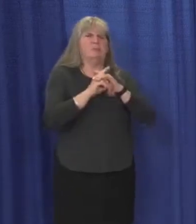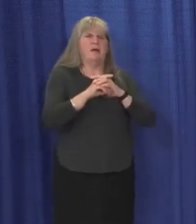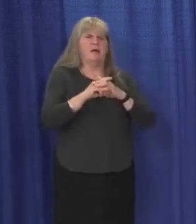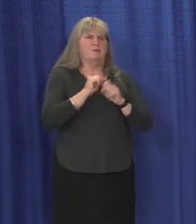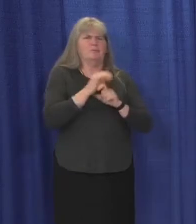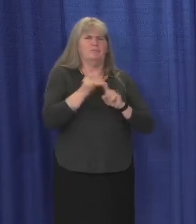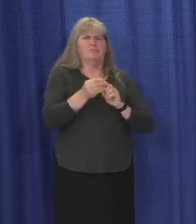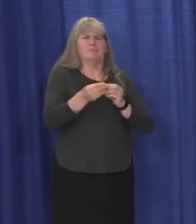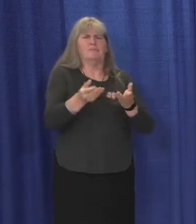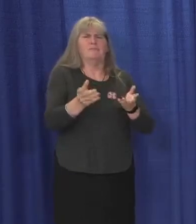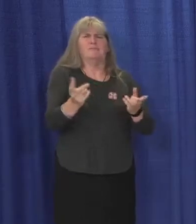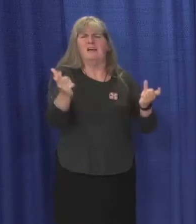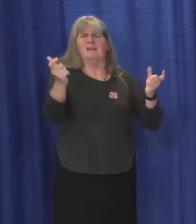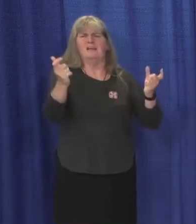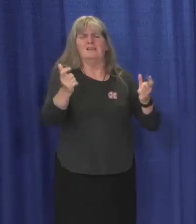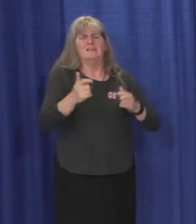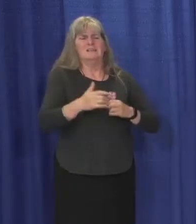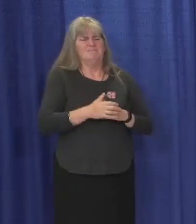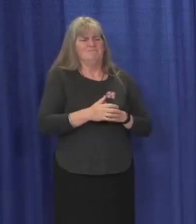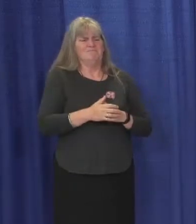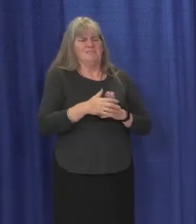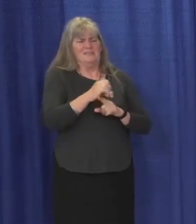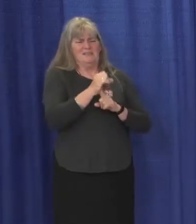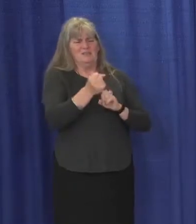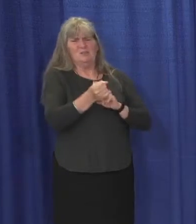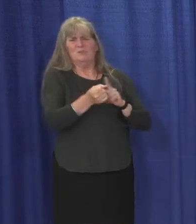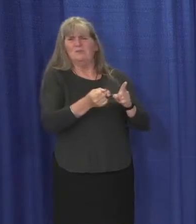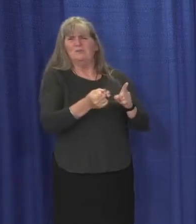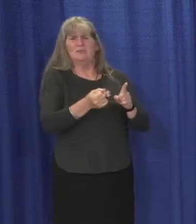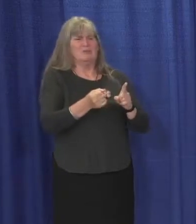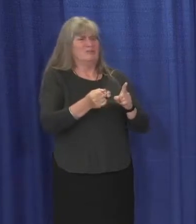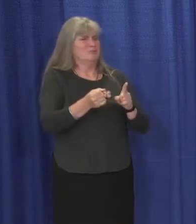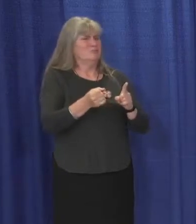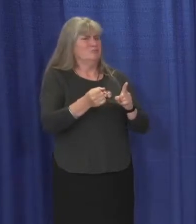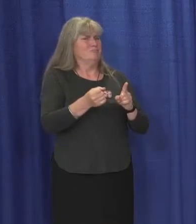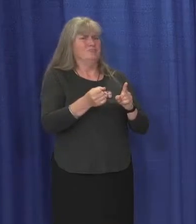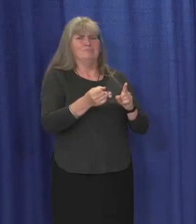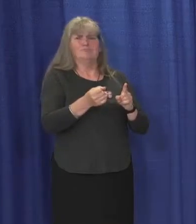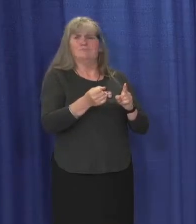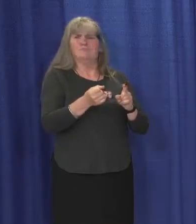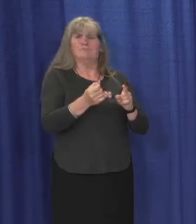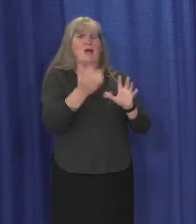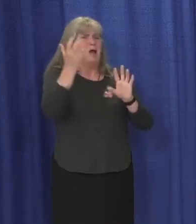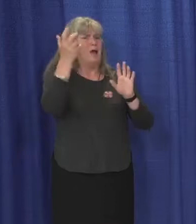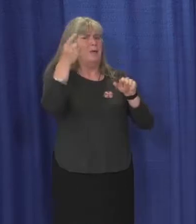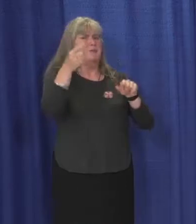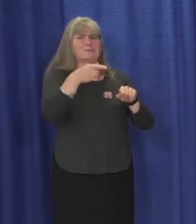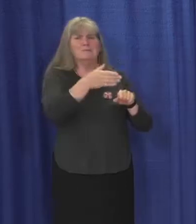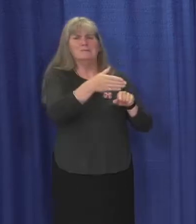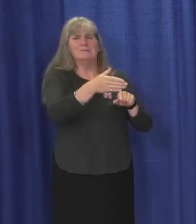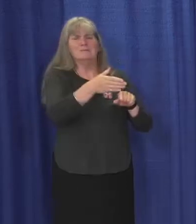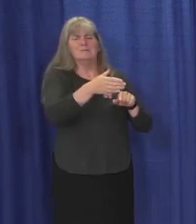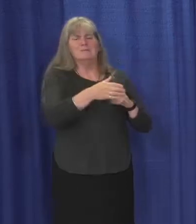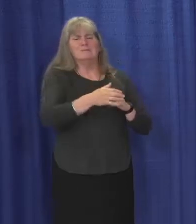getting into encounters and situations can escalate rapidly